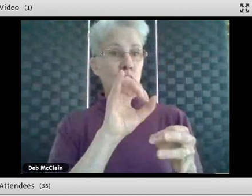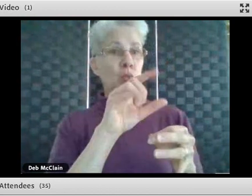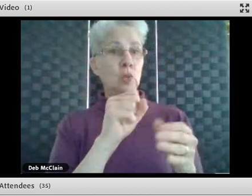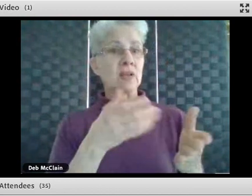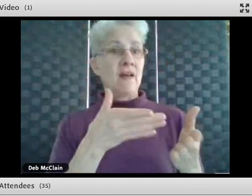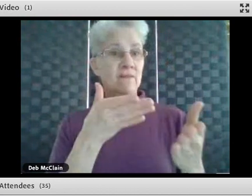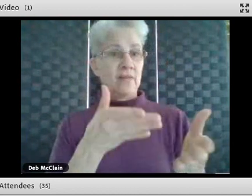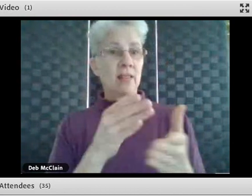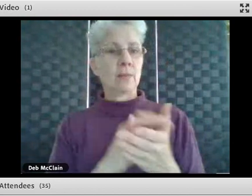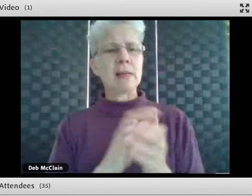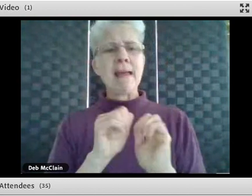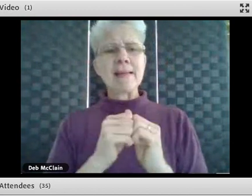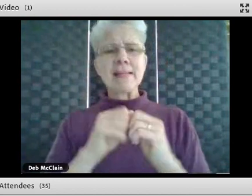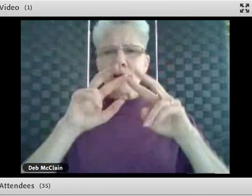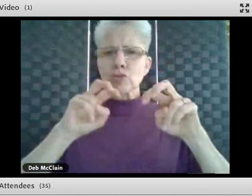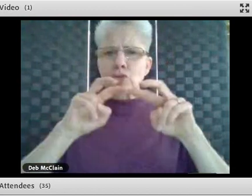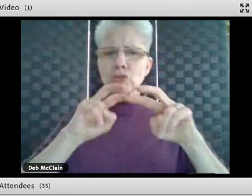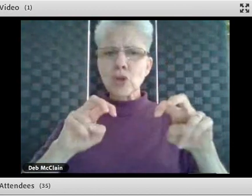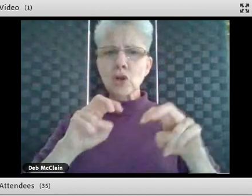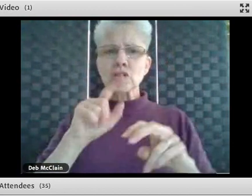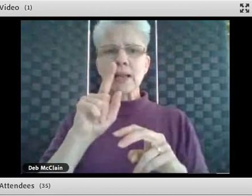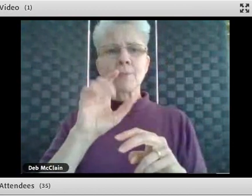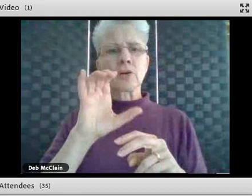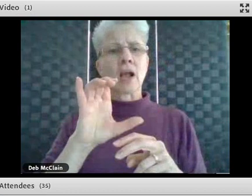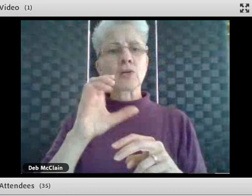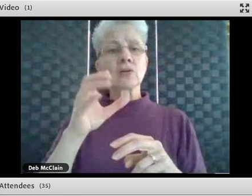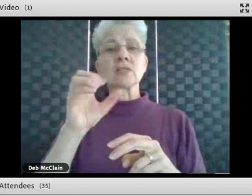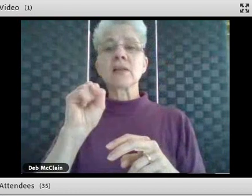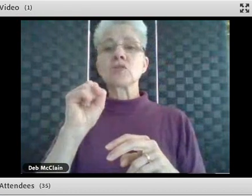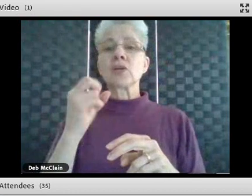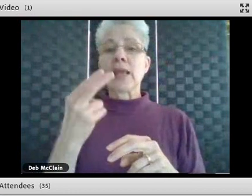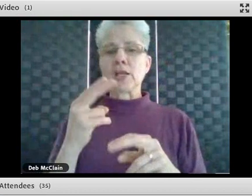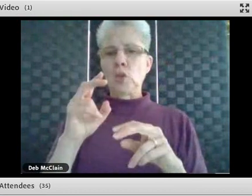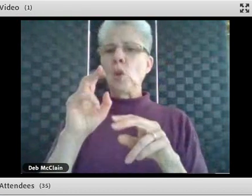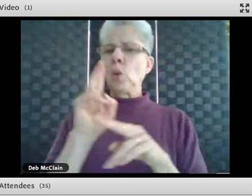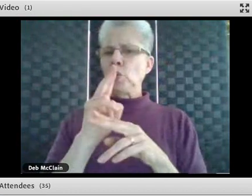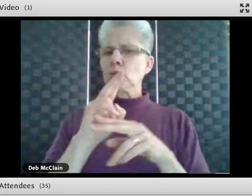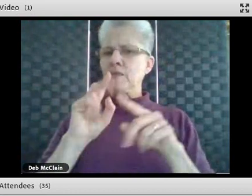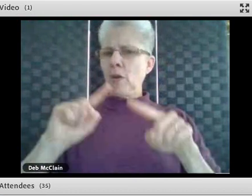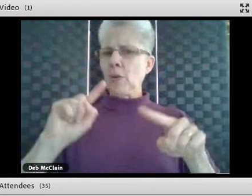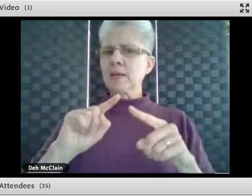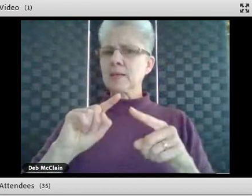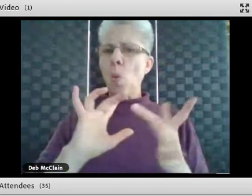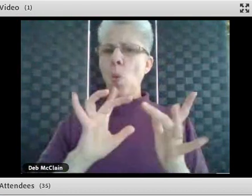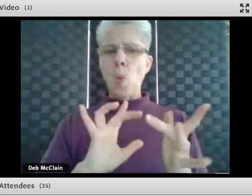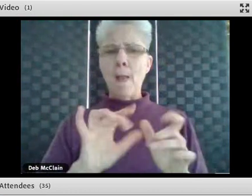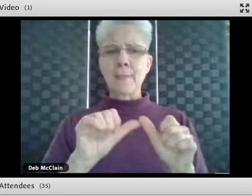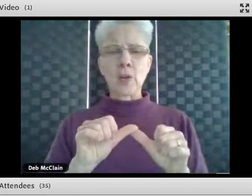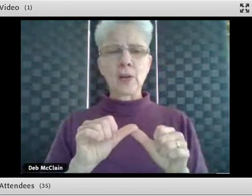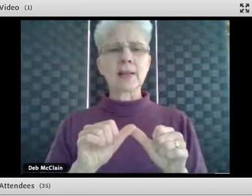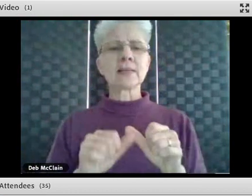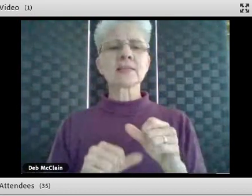How to search Library of Congress Subject Headings using these various web resources. And then, just very briefly,